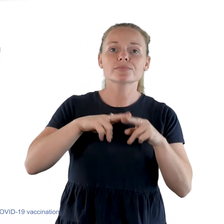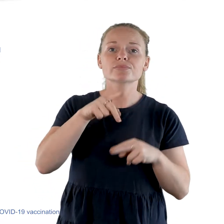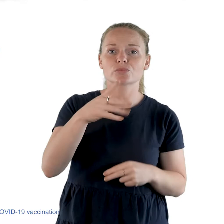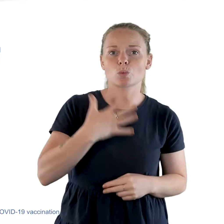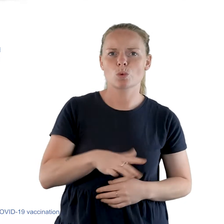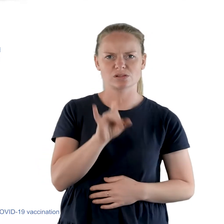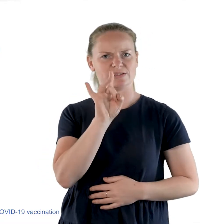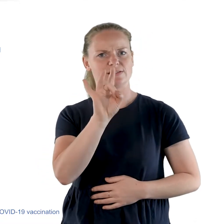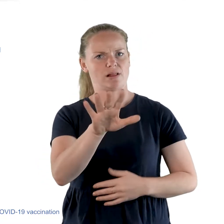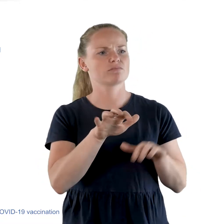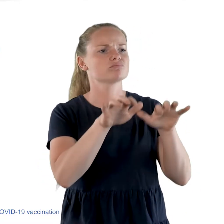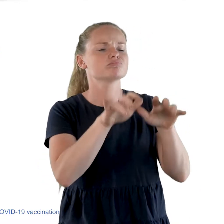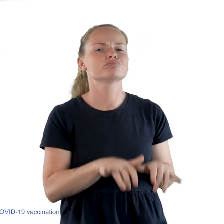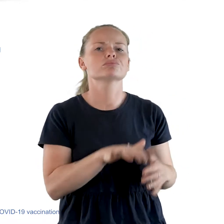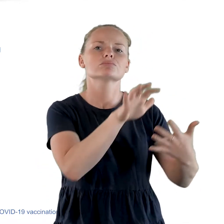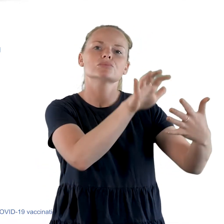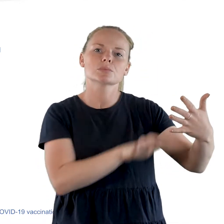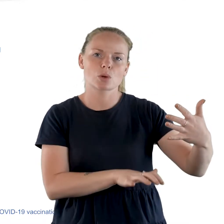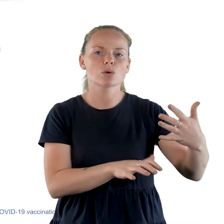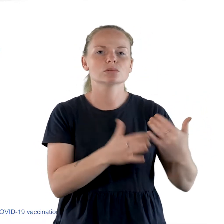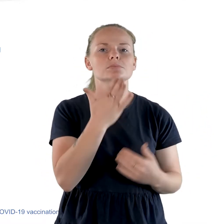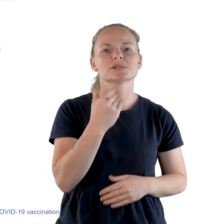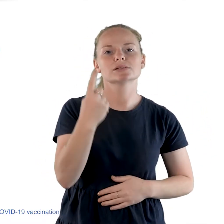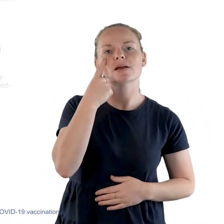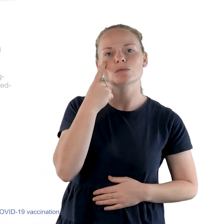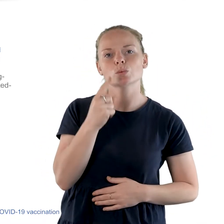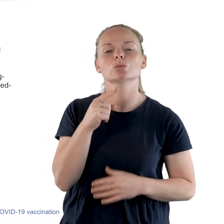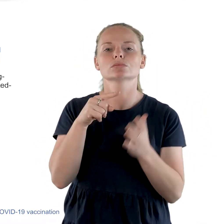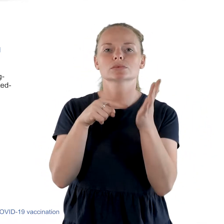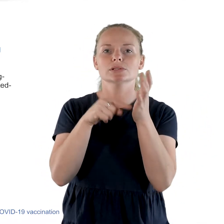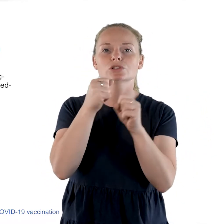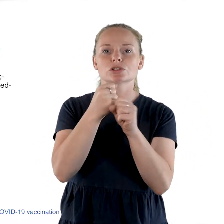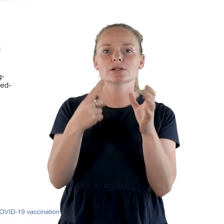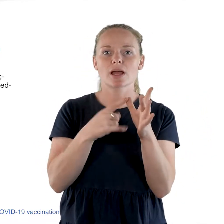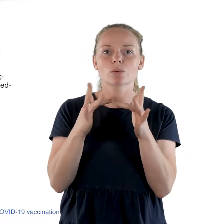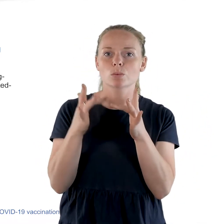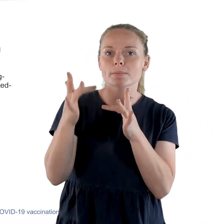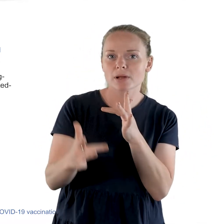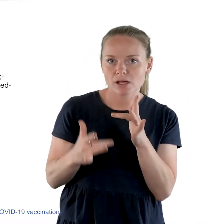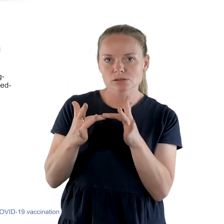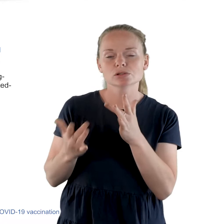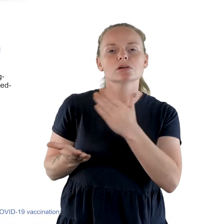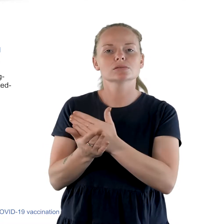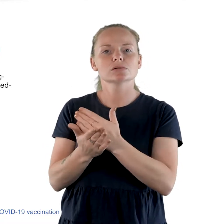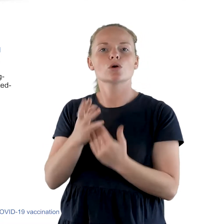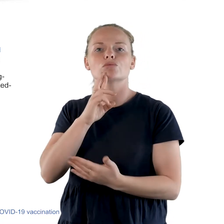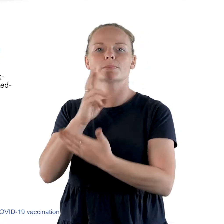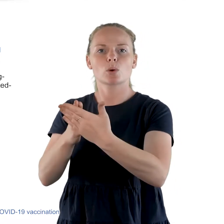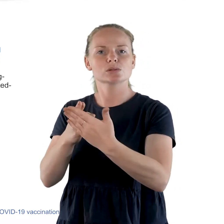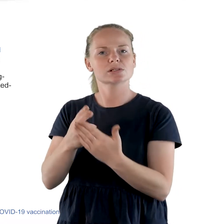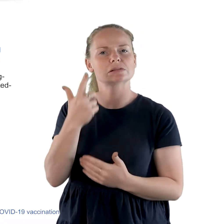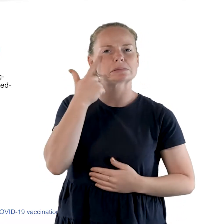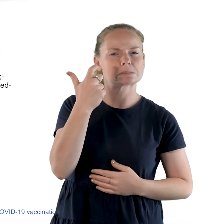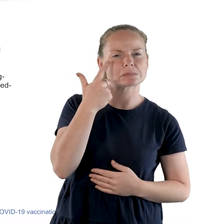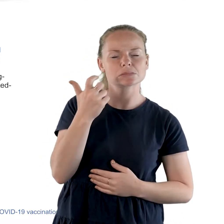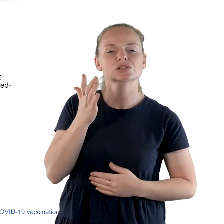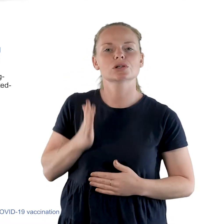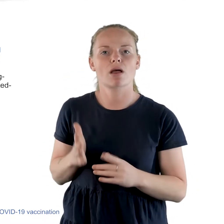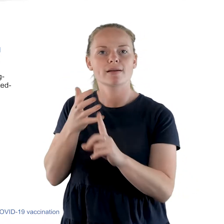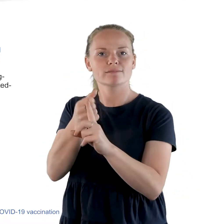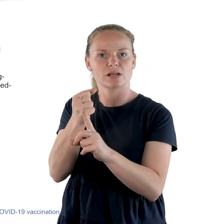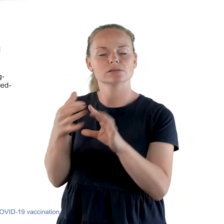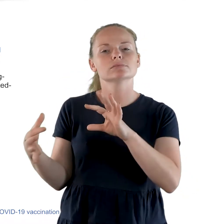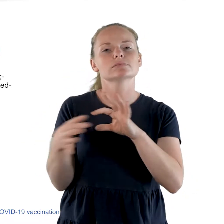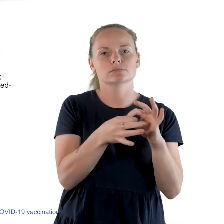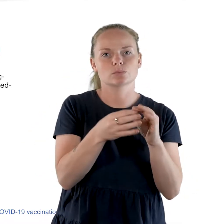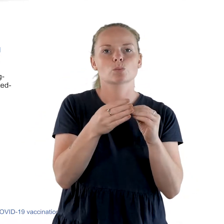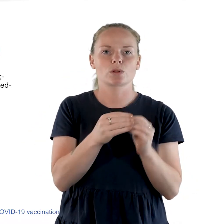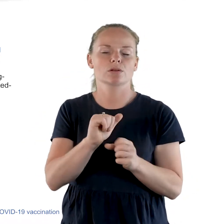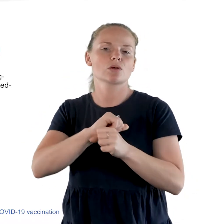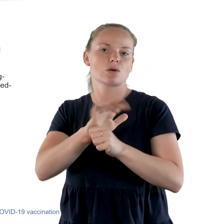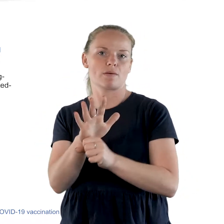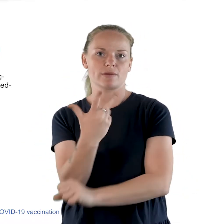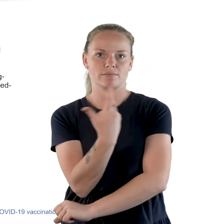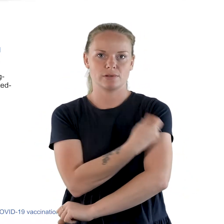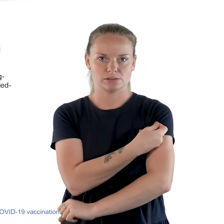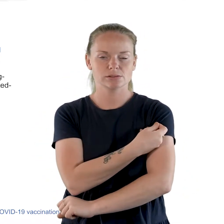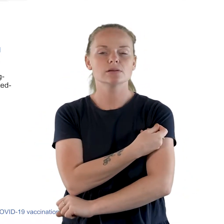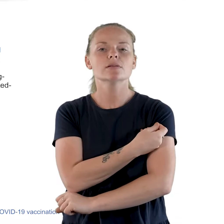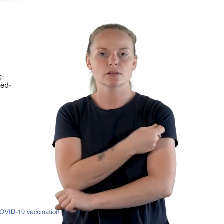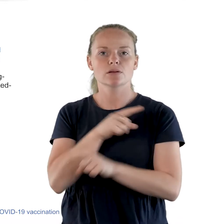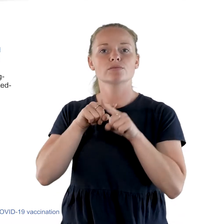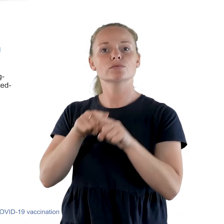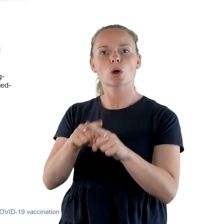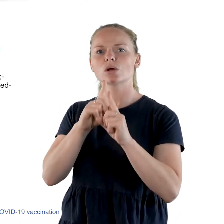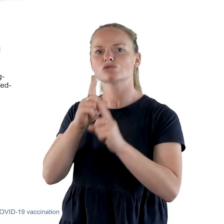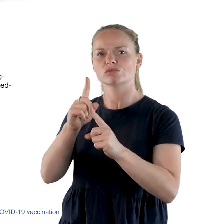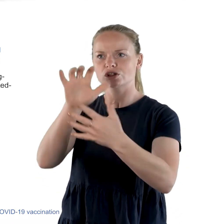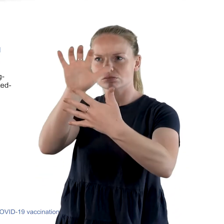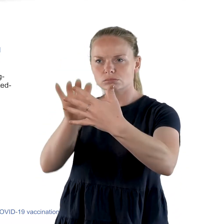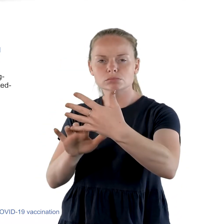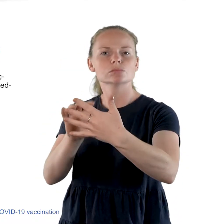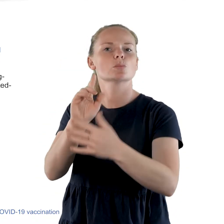If you would prefer to report yourself, please visit the TGA website and follow the directions on the page: